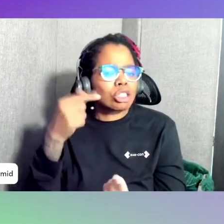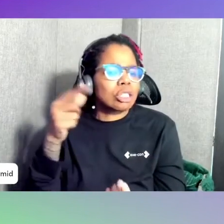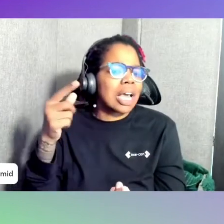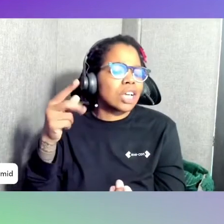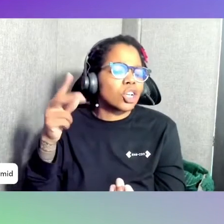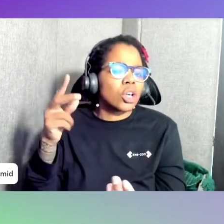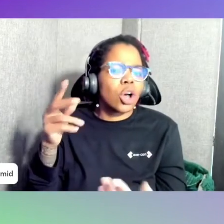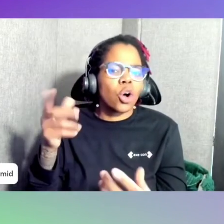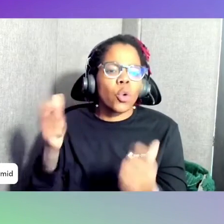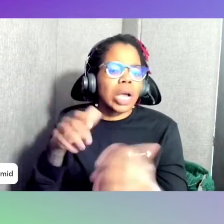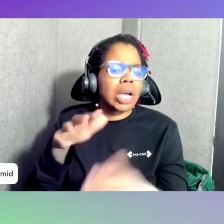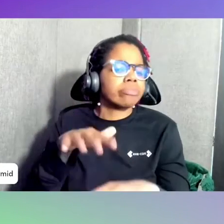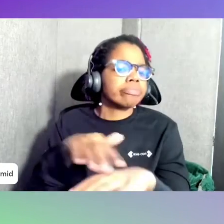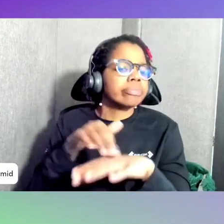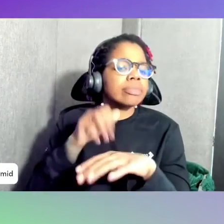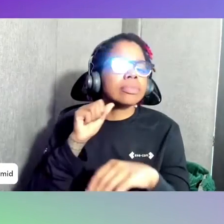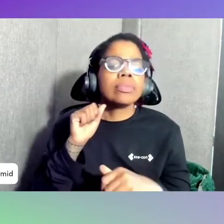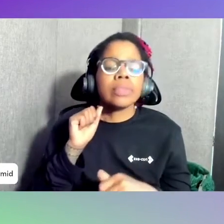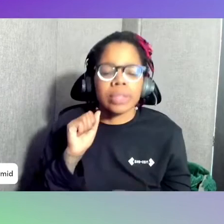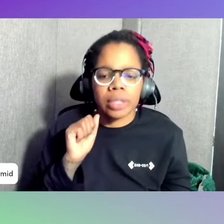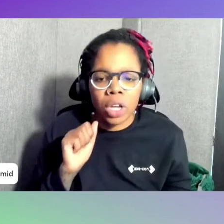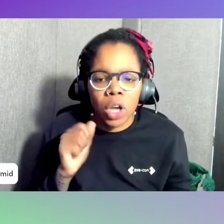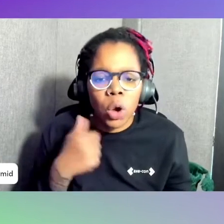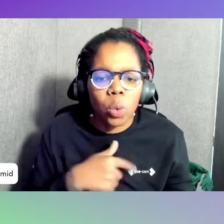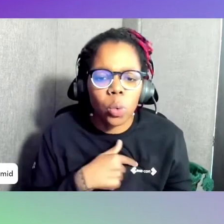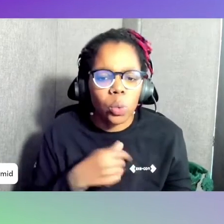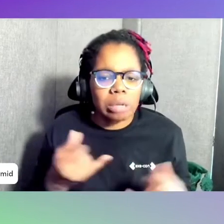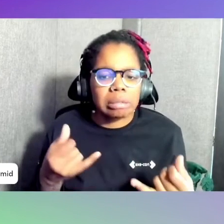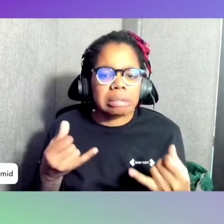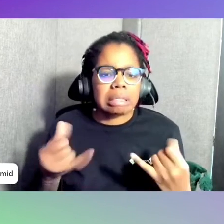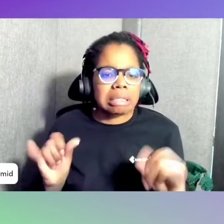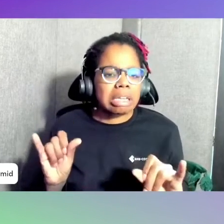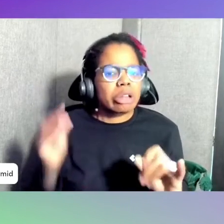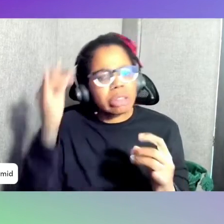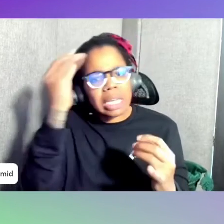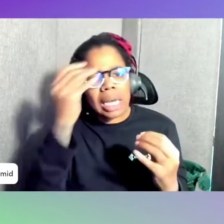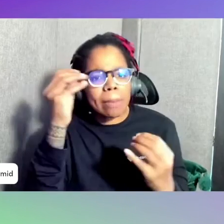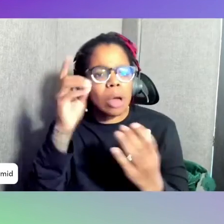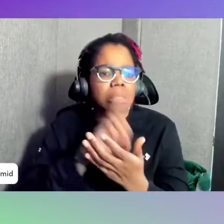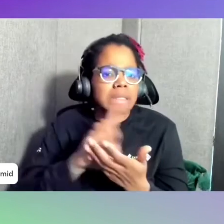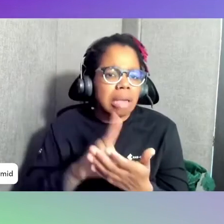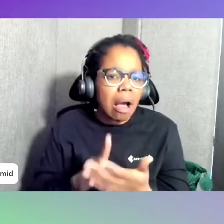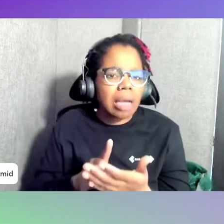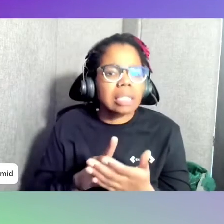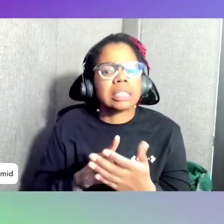embosser and swell form, and the best way is to produce graphics that are easy to understand at a quick glance